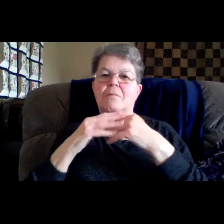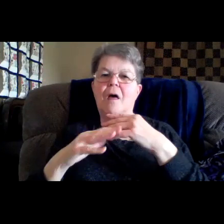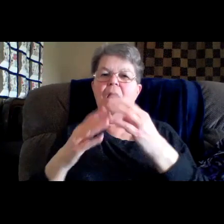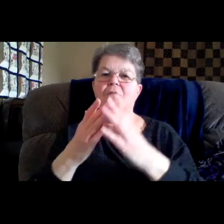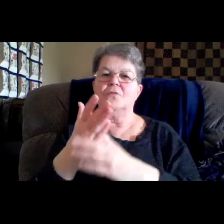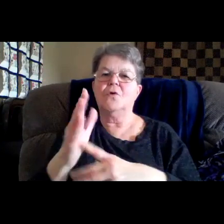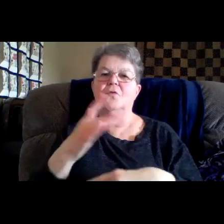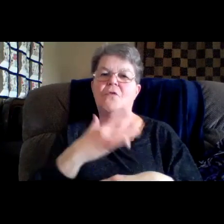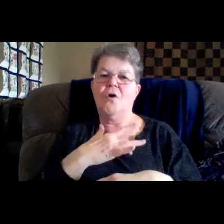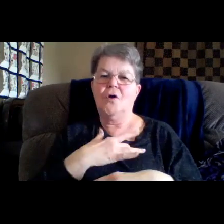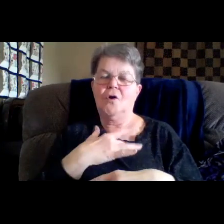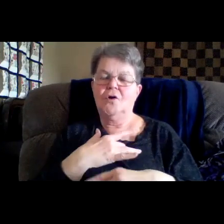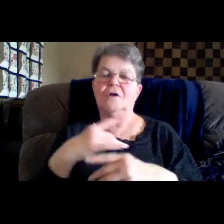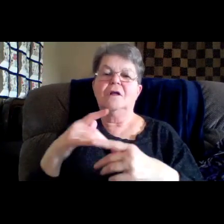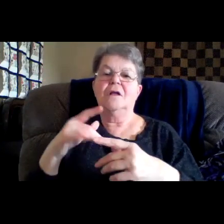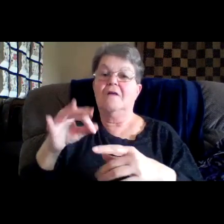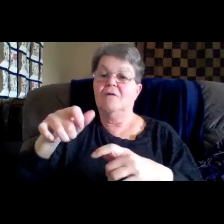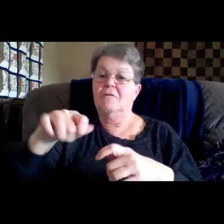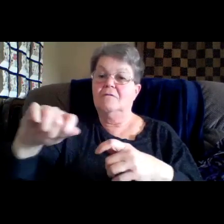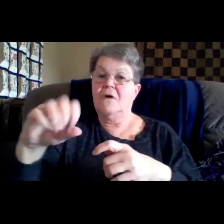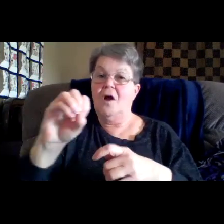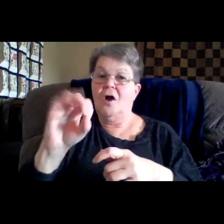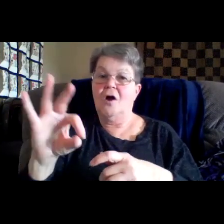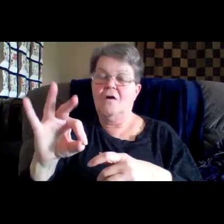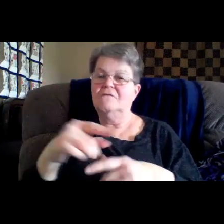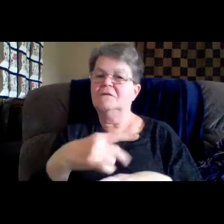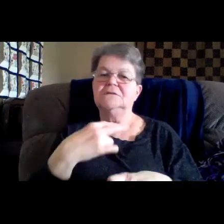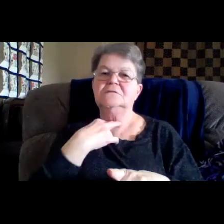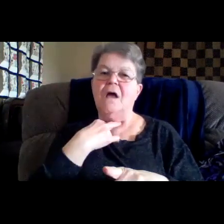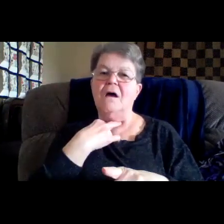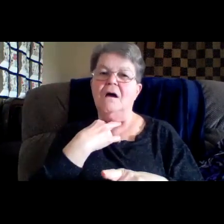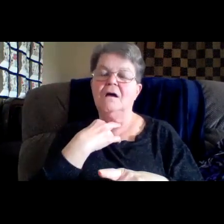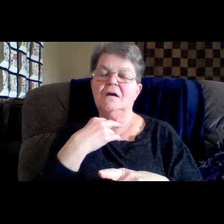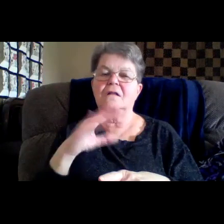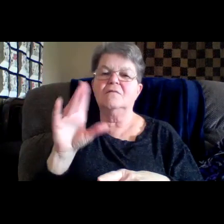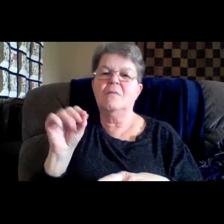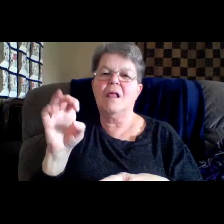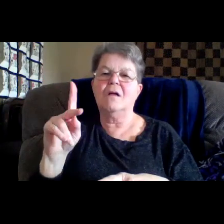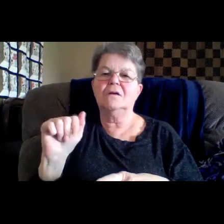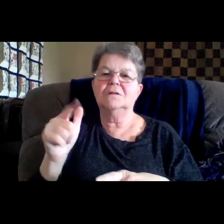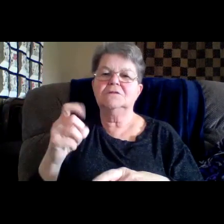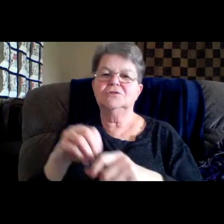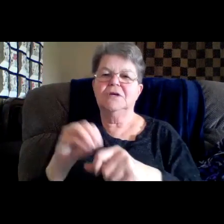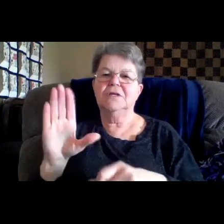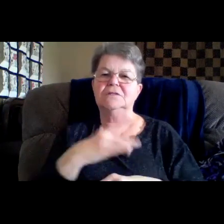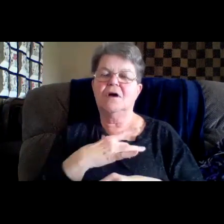And it really resonated with him. I mean, it was just clicked in his brain. All of the words and other kinds of medical mumbo jumbo